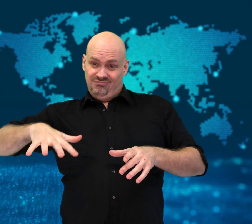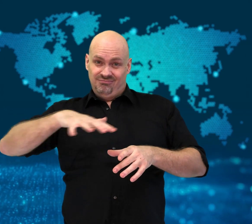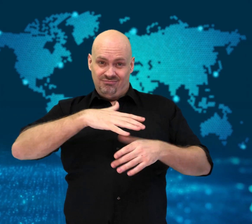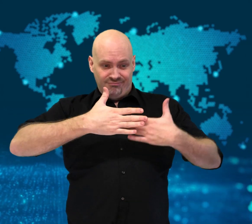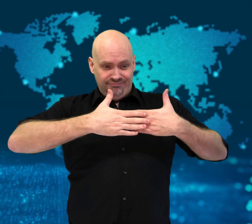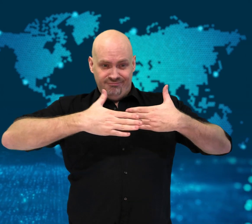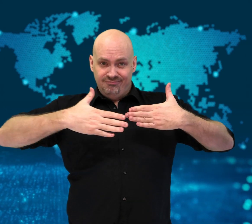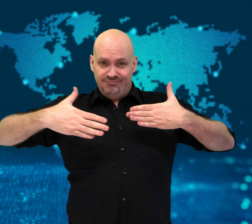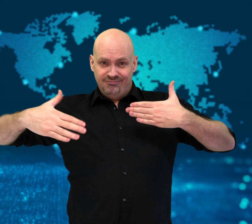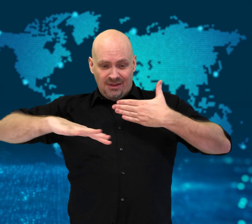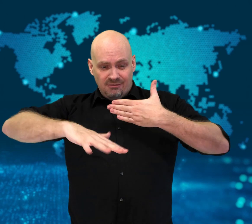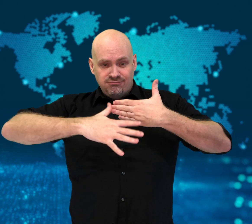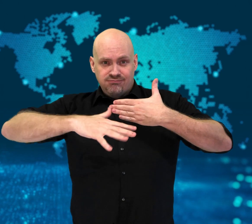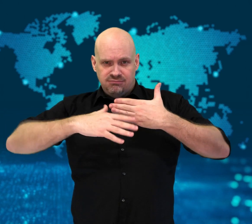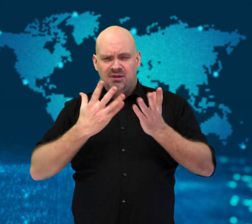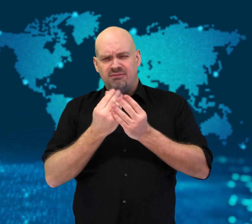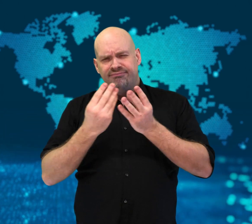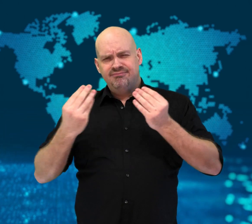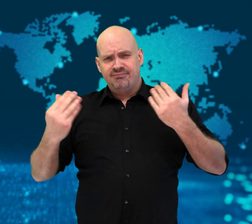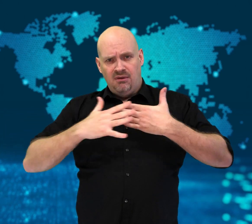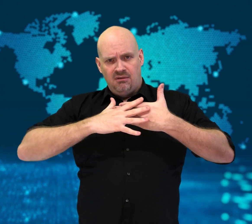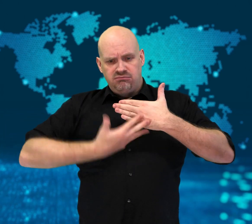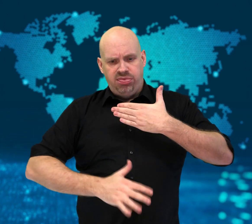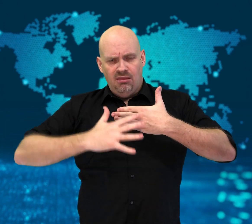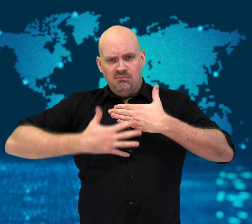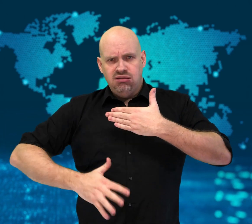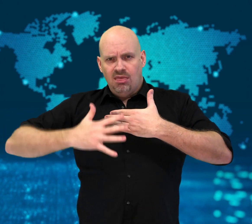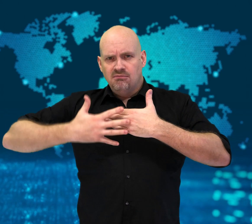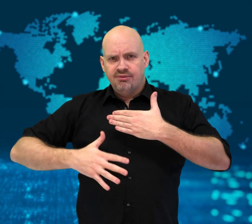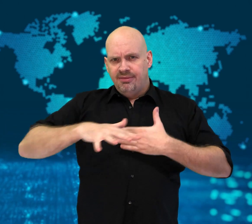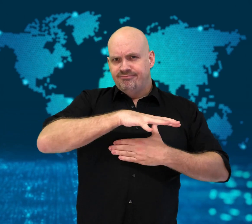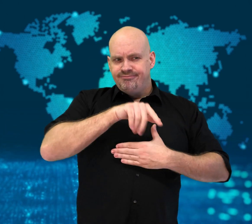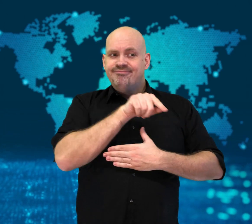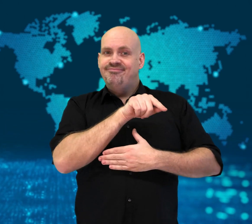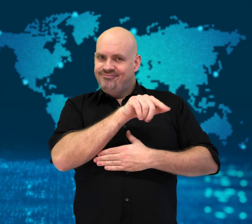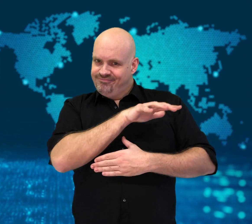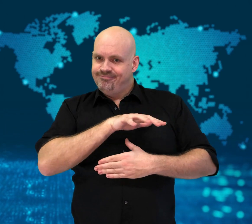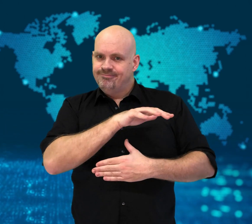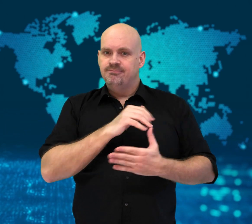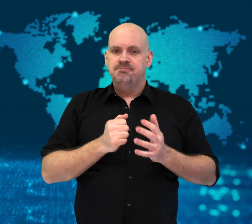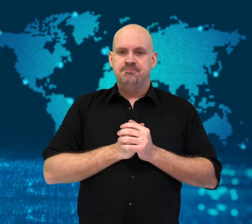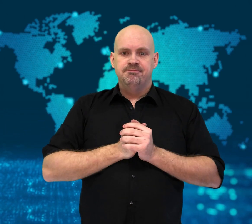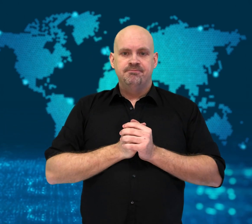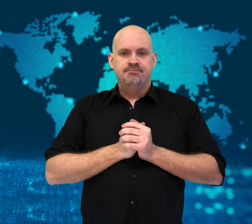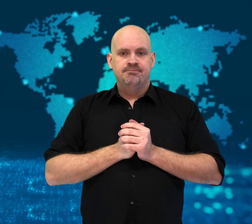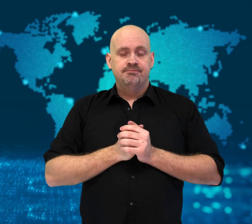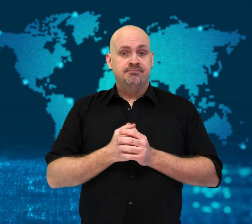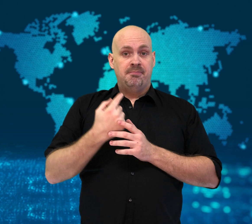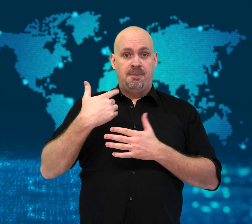but two chapels and rocks toppled onto the shore.